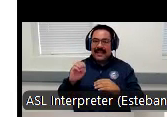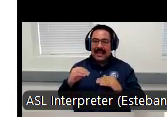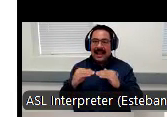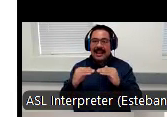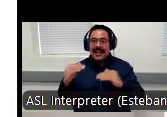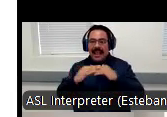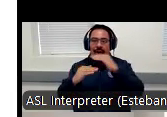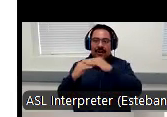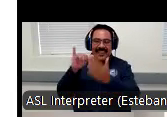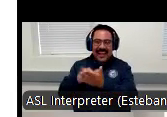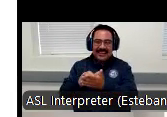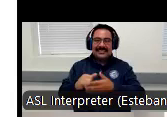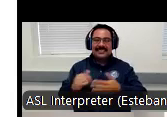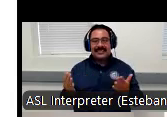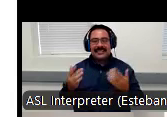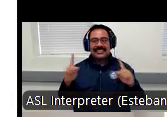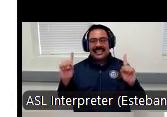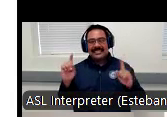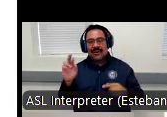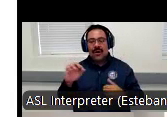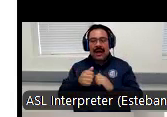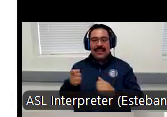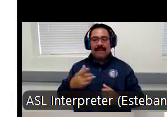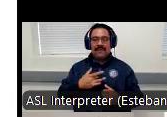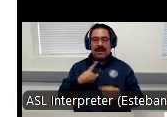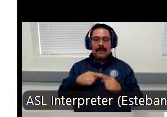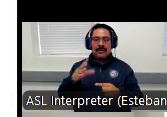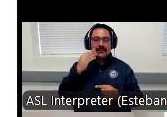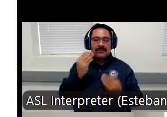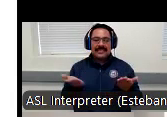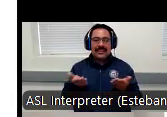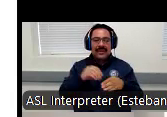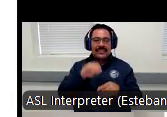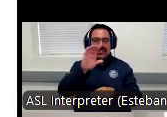of that success, or how they feel about their experience here in Chicago. So thank you very